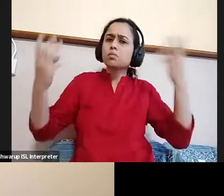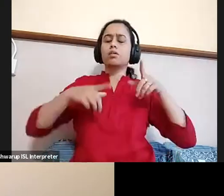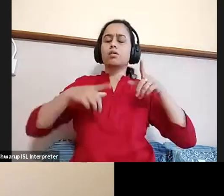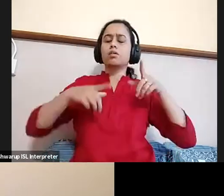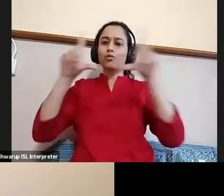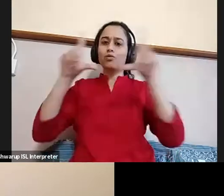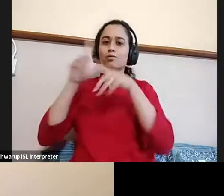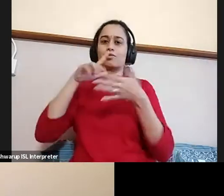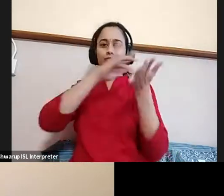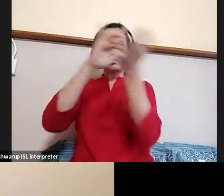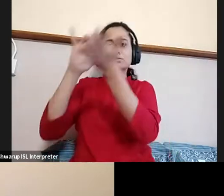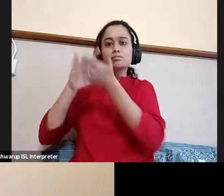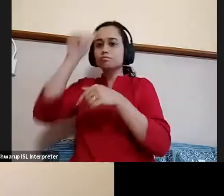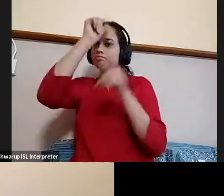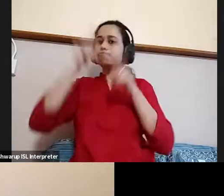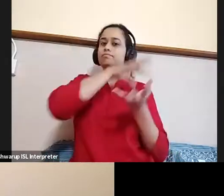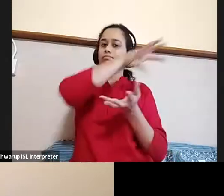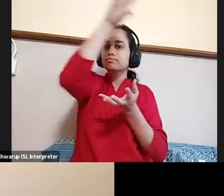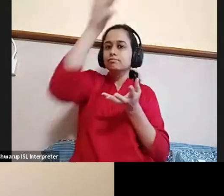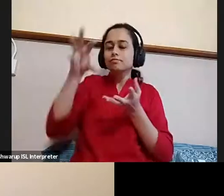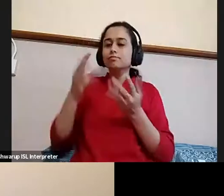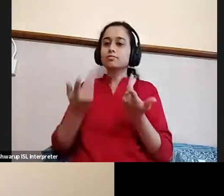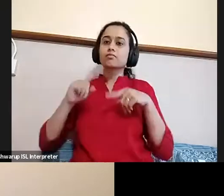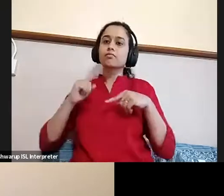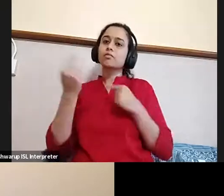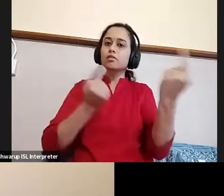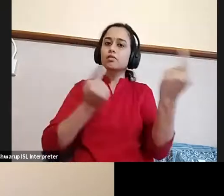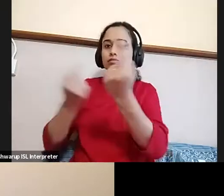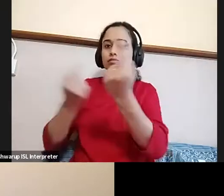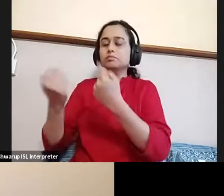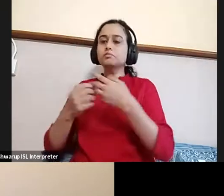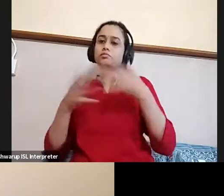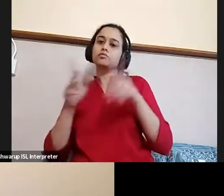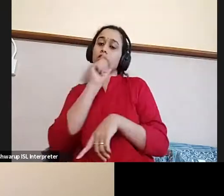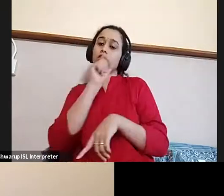across india each of them housing archives of tens of thousands of negatives documenting the